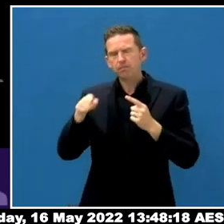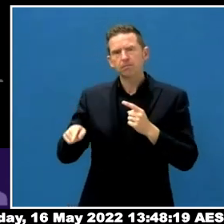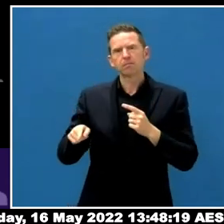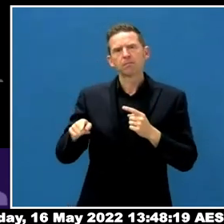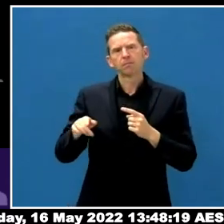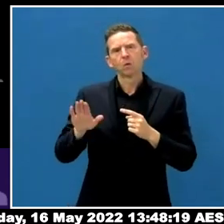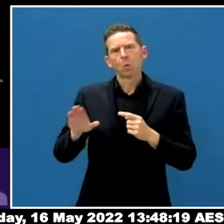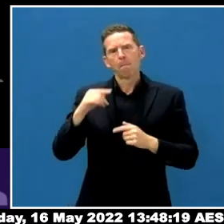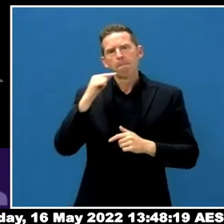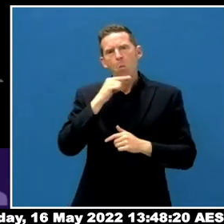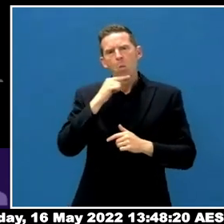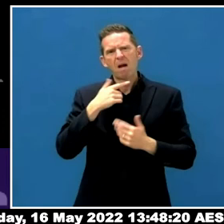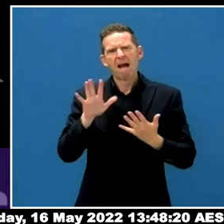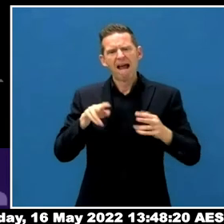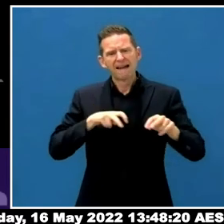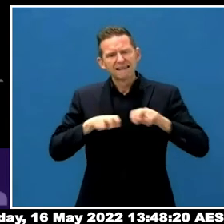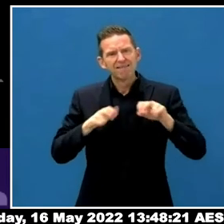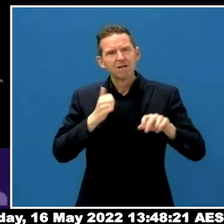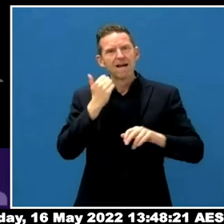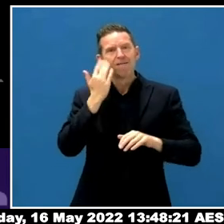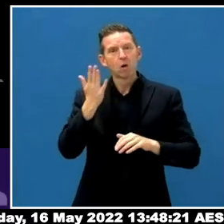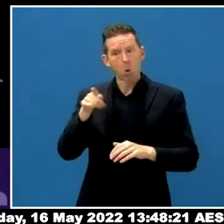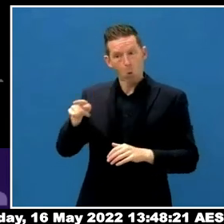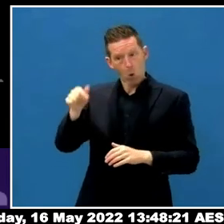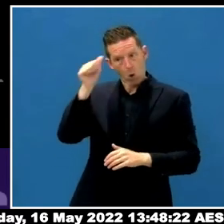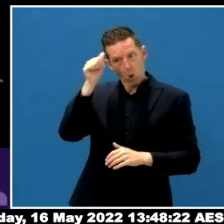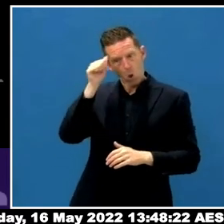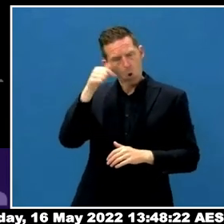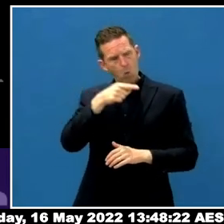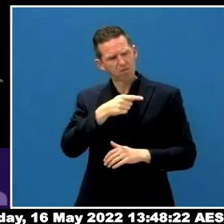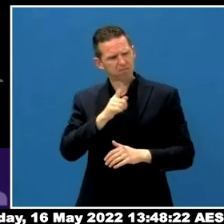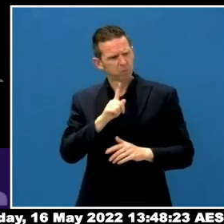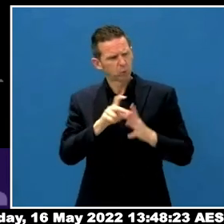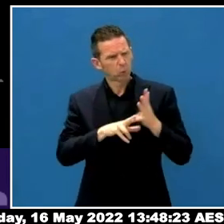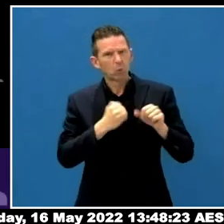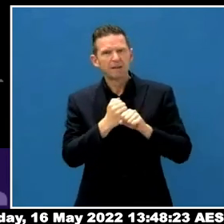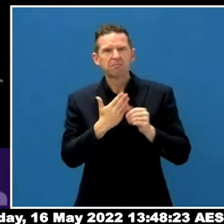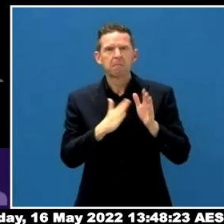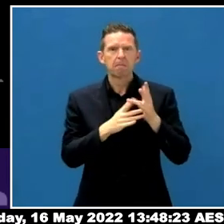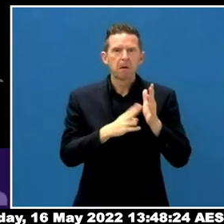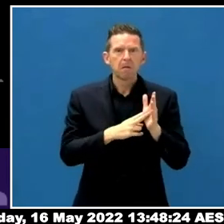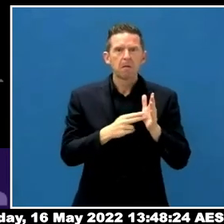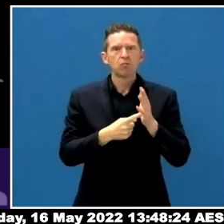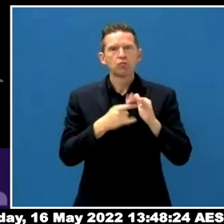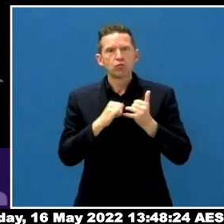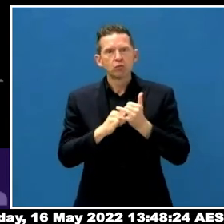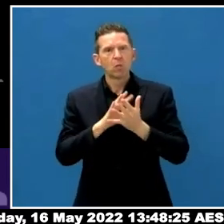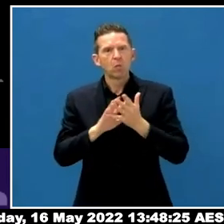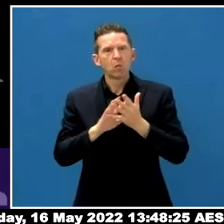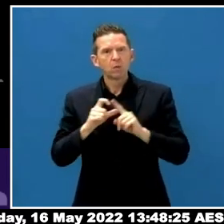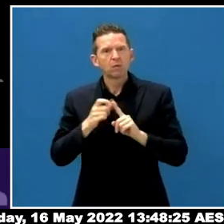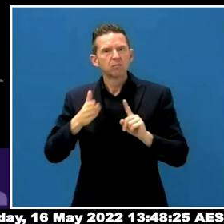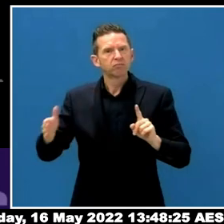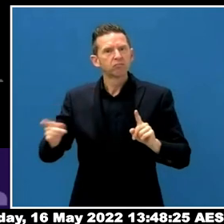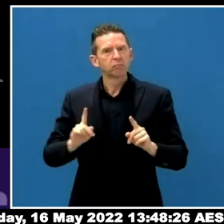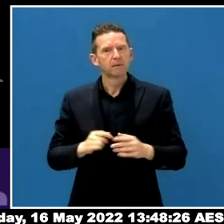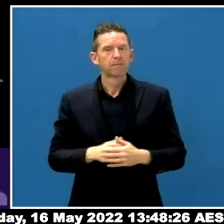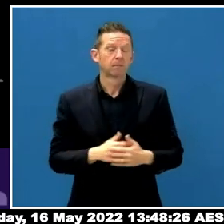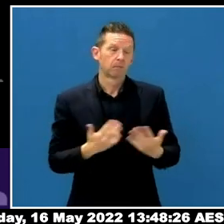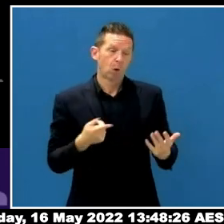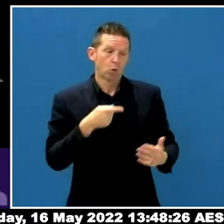he was doing? LILLY: He was supposed to be doing different things like bowling and music